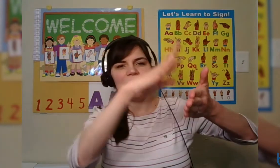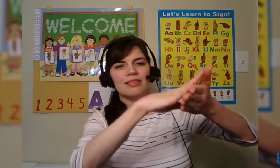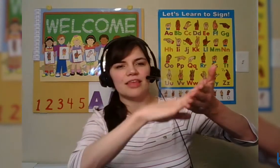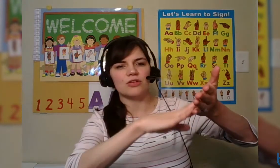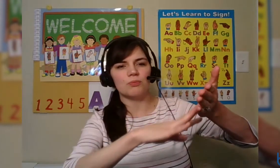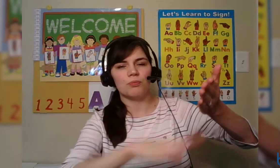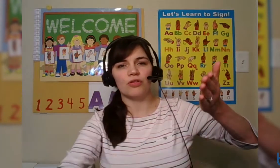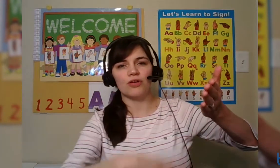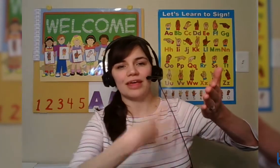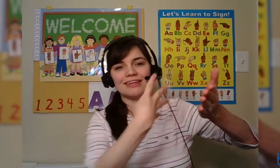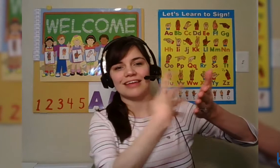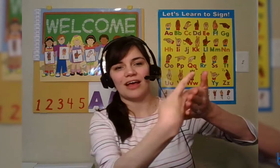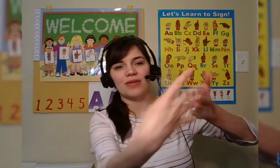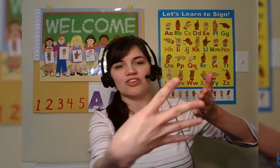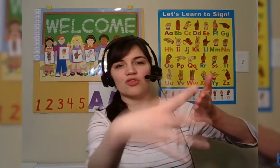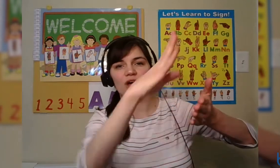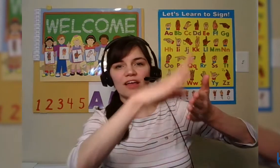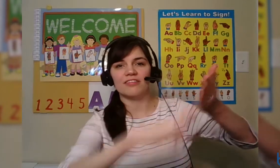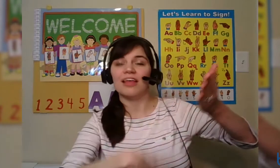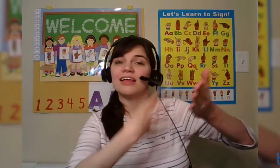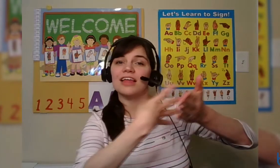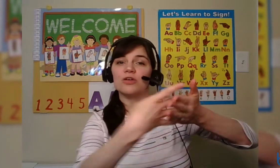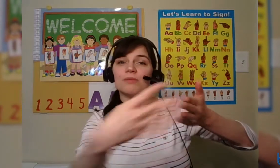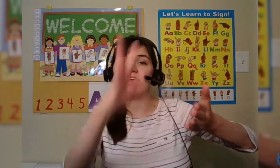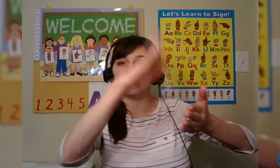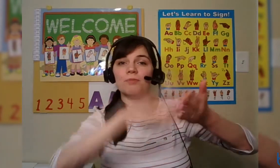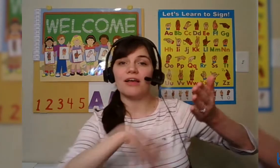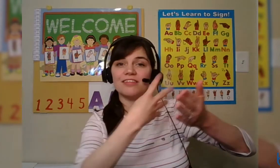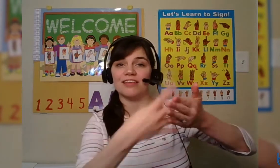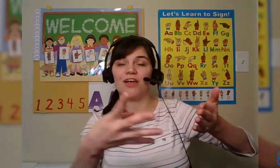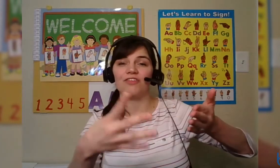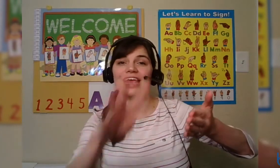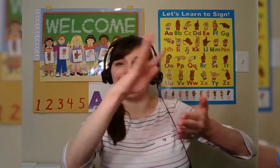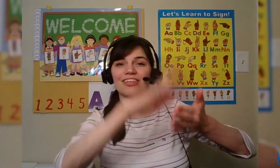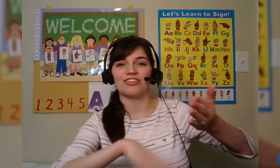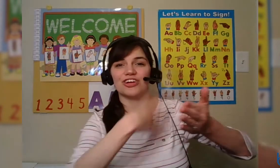then pull your hand down and across like you're making the boxes of a calendar: